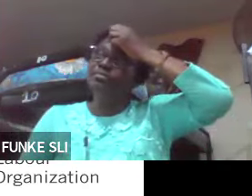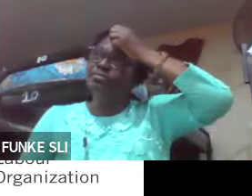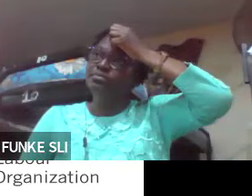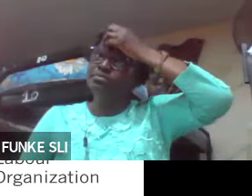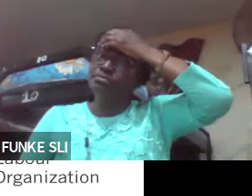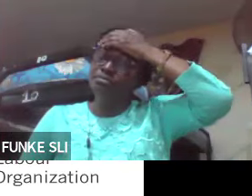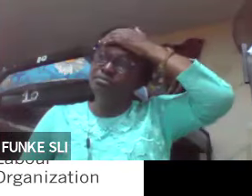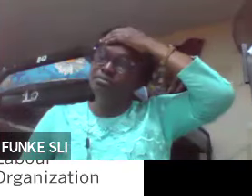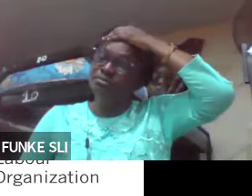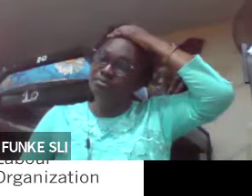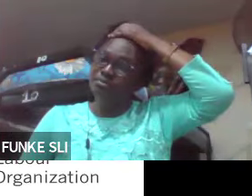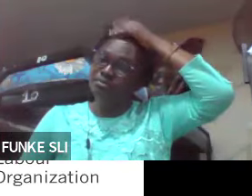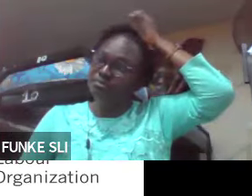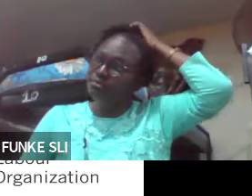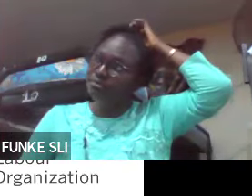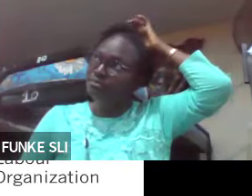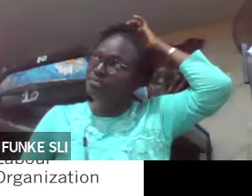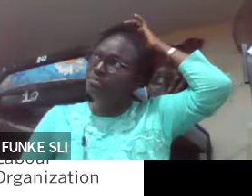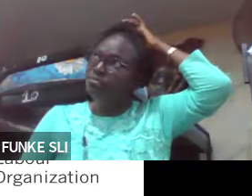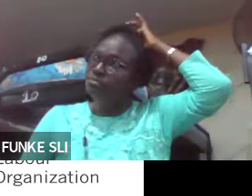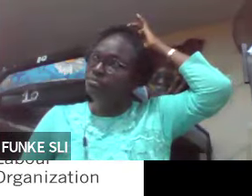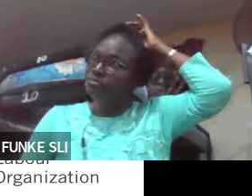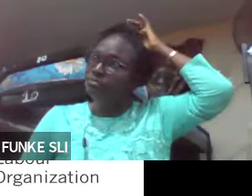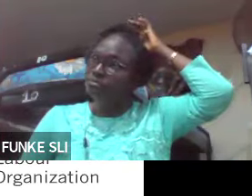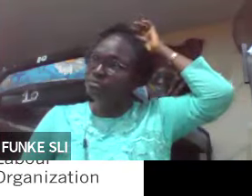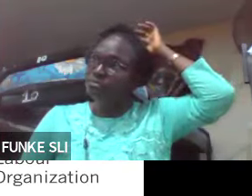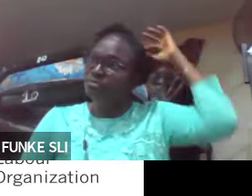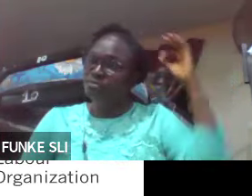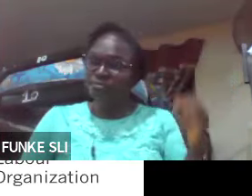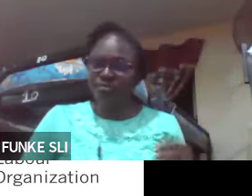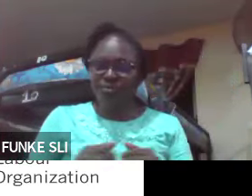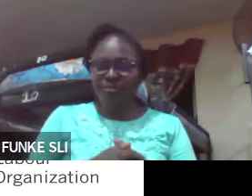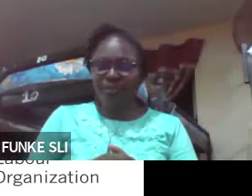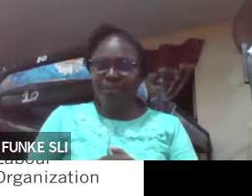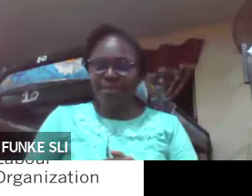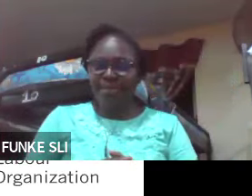joy: Thank you, sir. Dotun Akinseinde: So if there's anybody that is having challenges, there's 1 big madam or blessing.